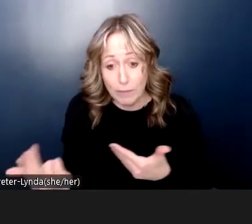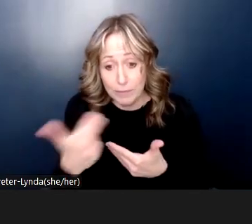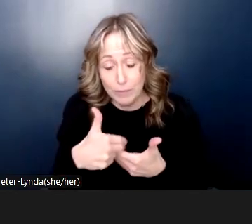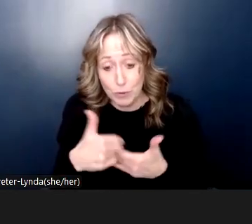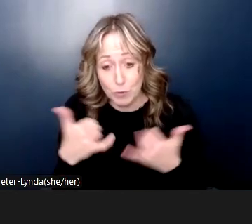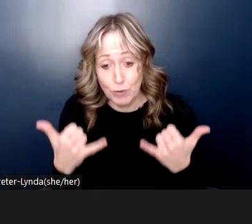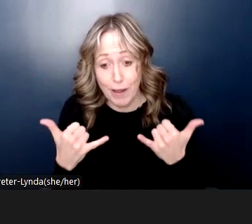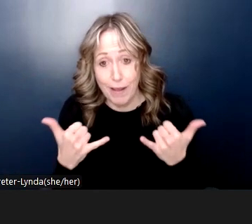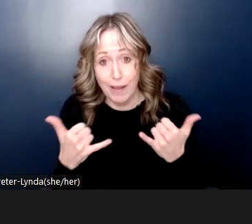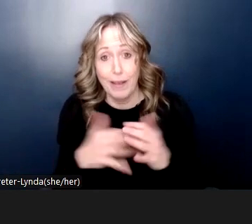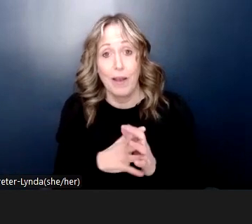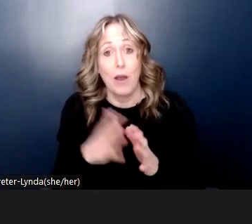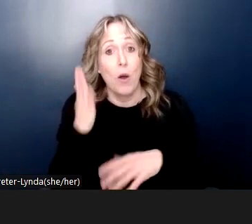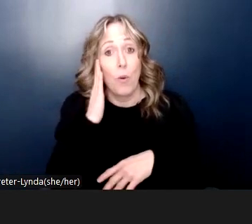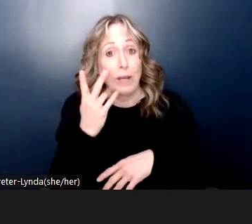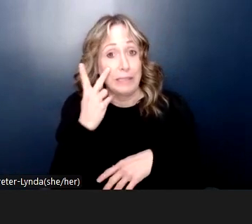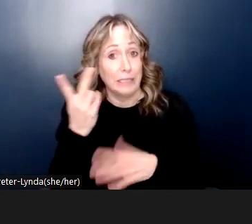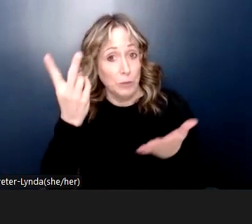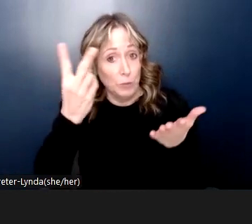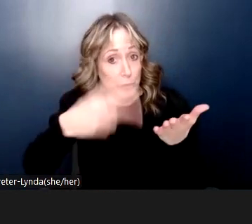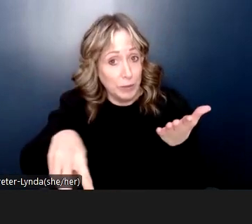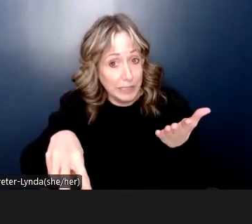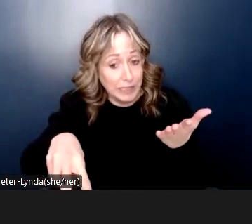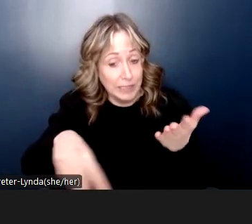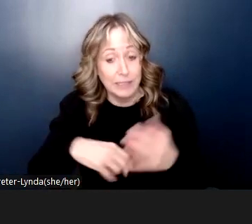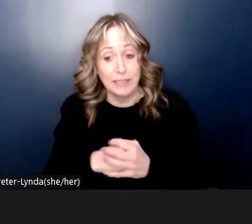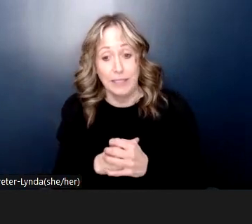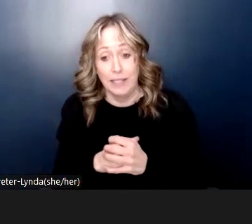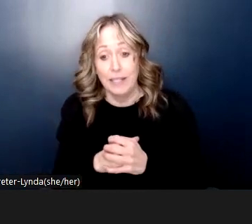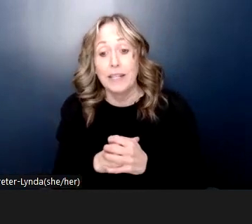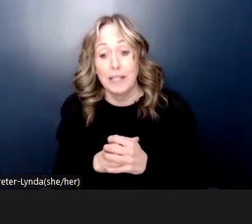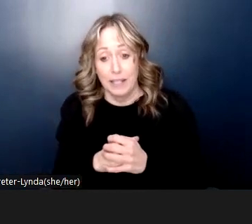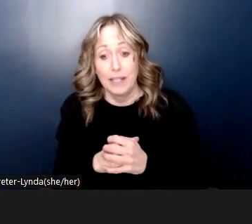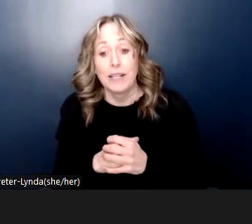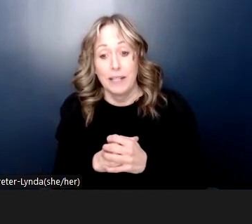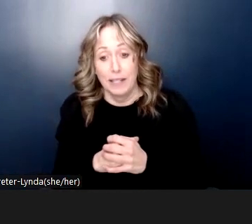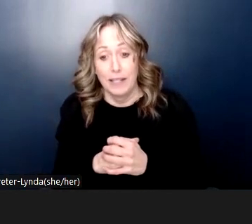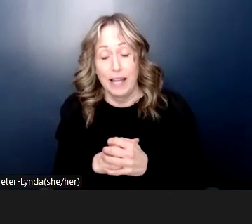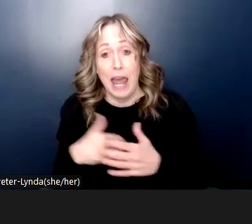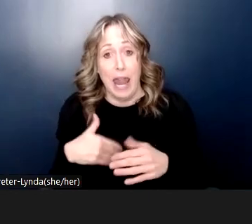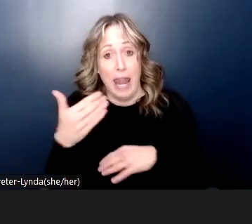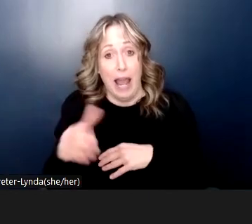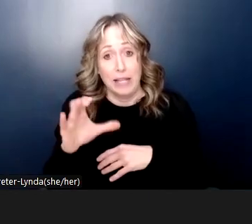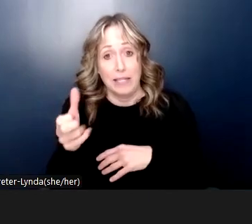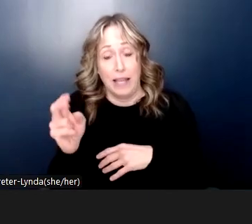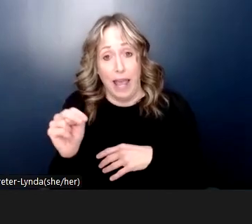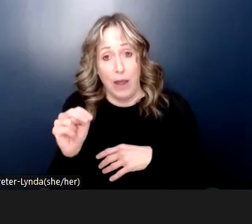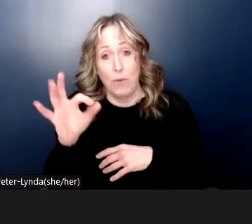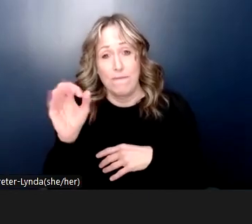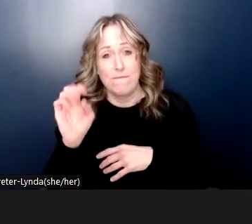We will see you in two weeks. Next, the can will be on February 19th. Thank you very much for your time today.